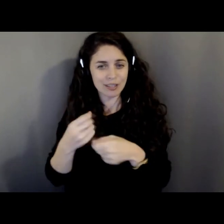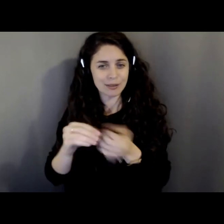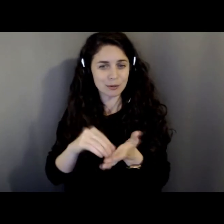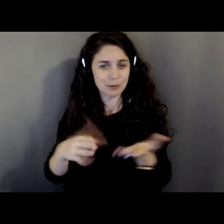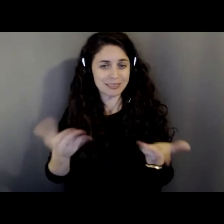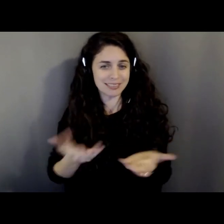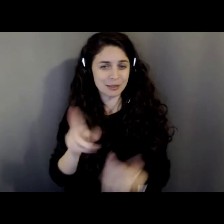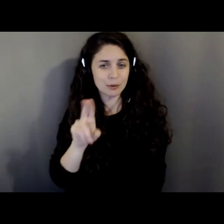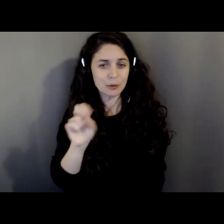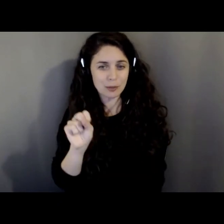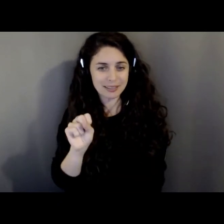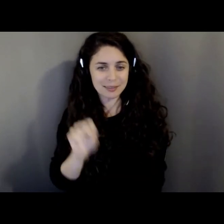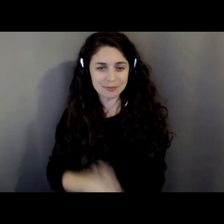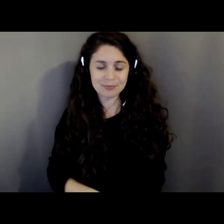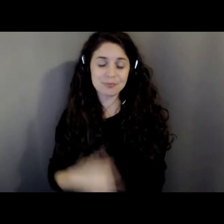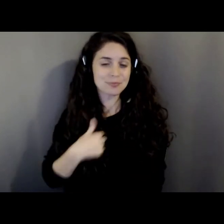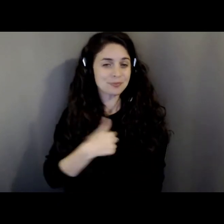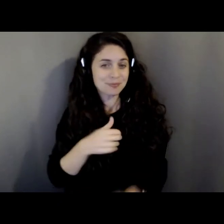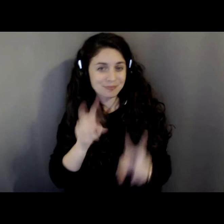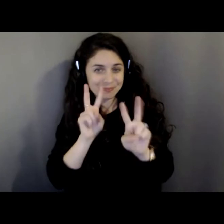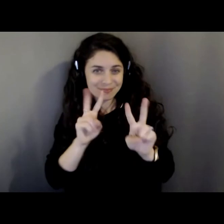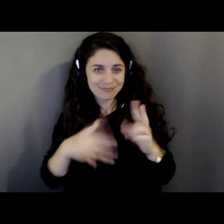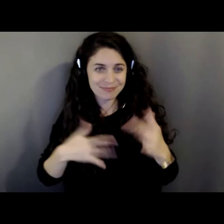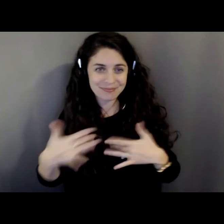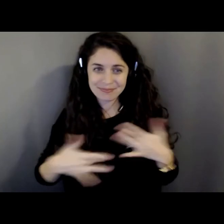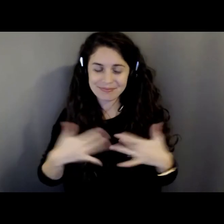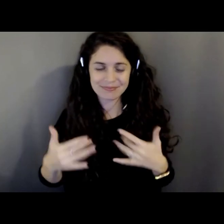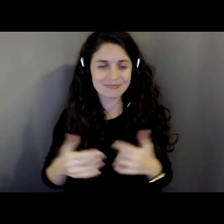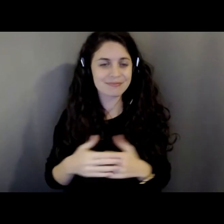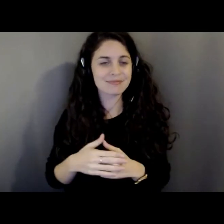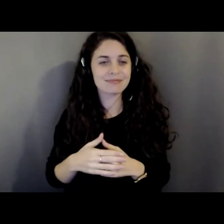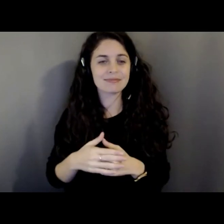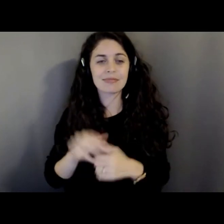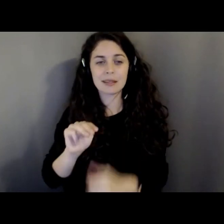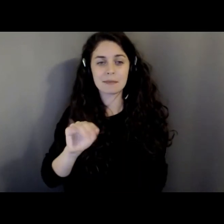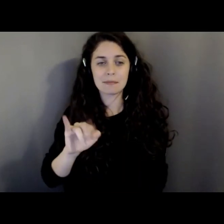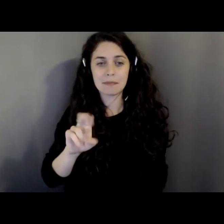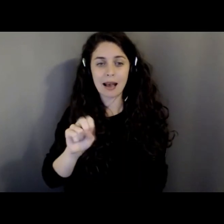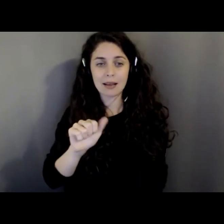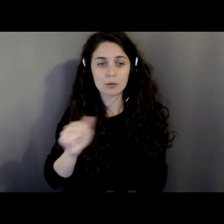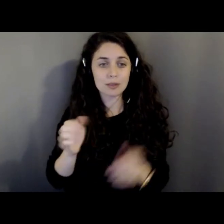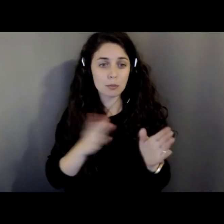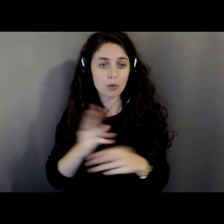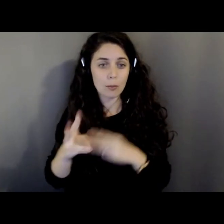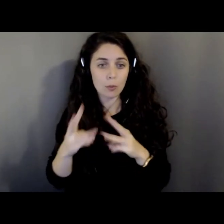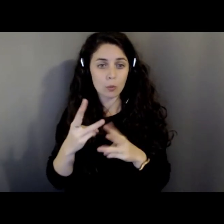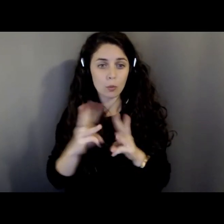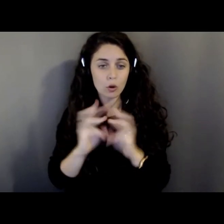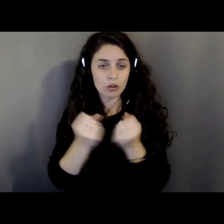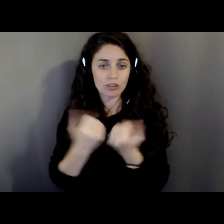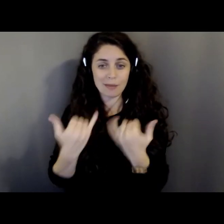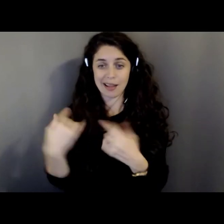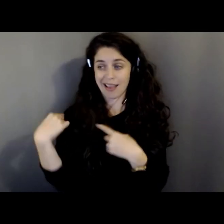So we are very excited. We have been doing um the MIUSA prep workshop for over 20 years and